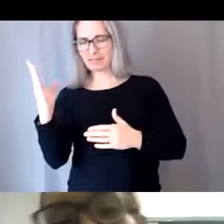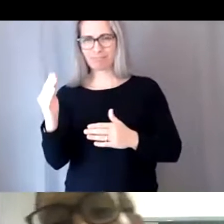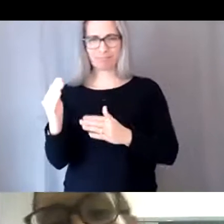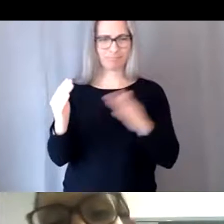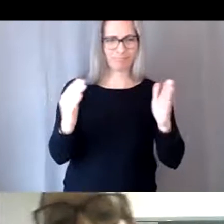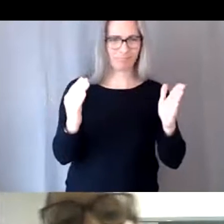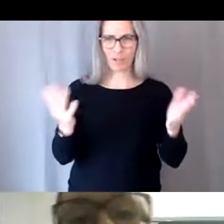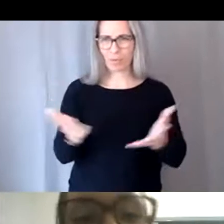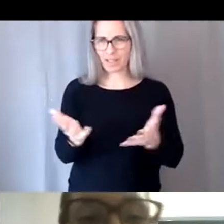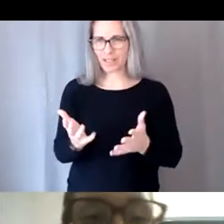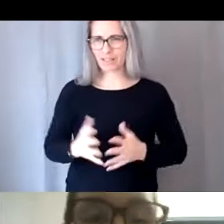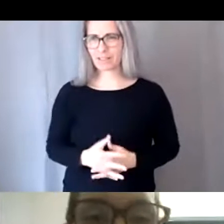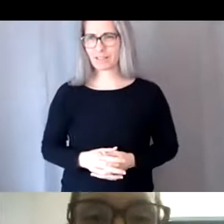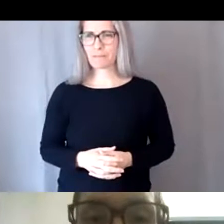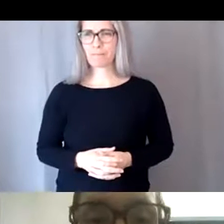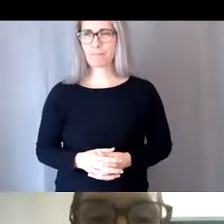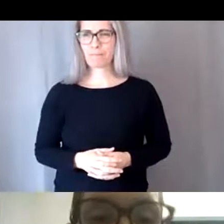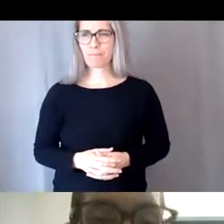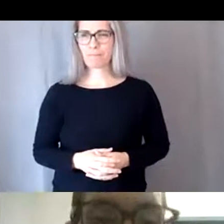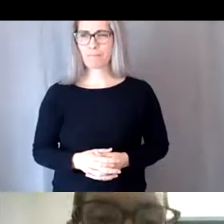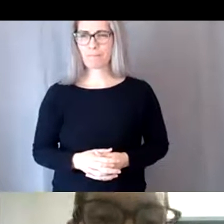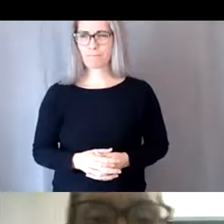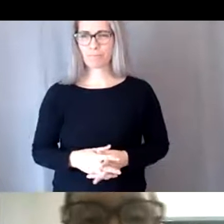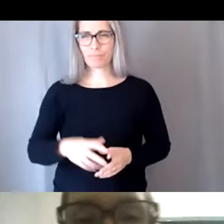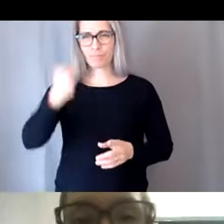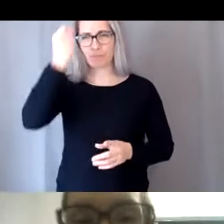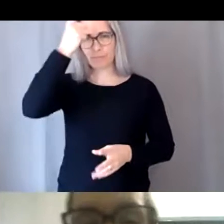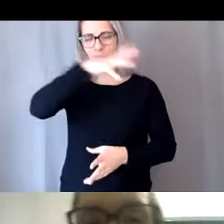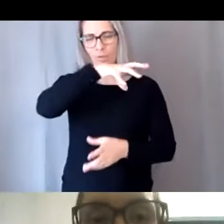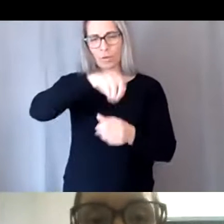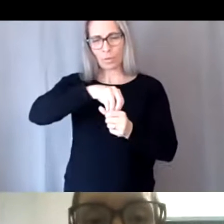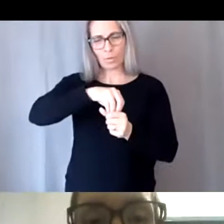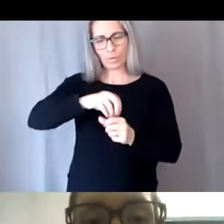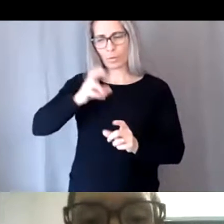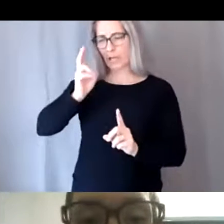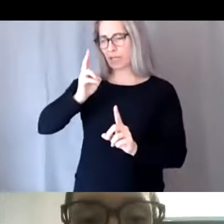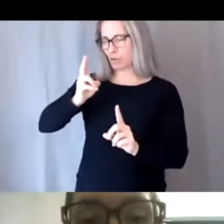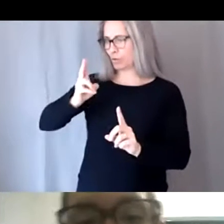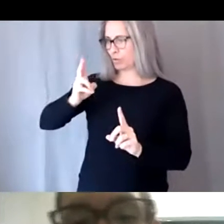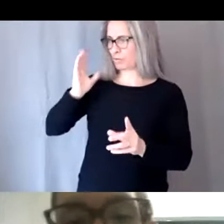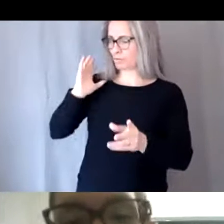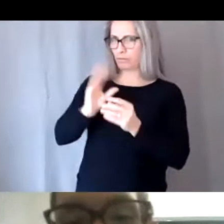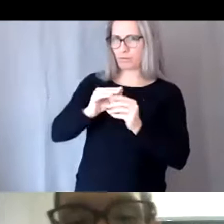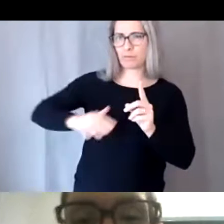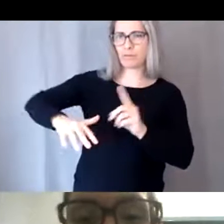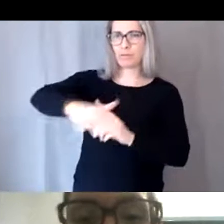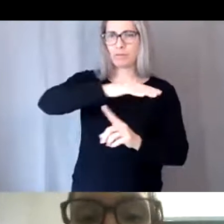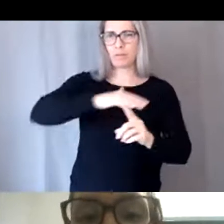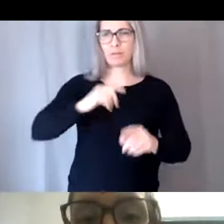all of the historical contexts the history sides the prediction of these